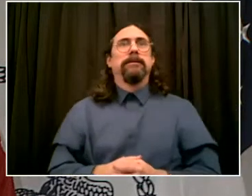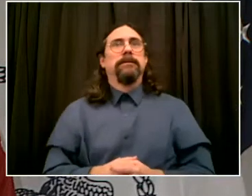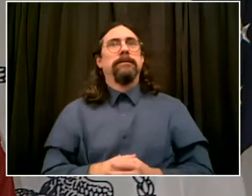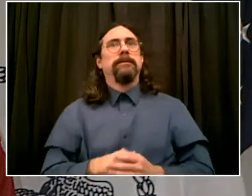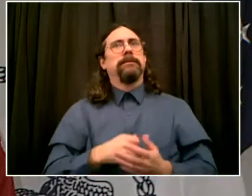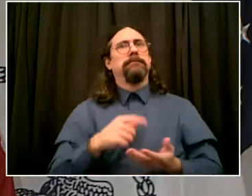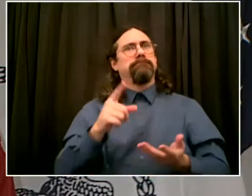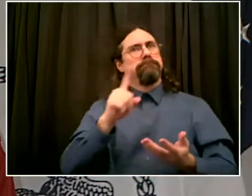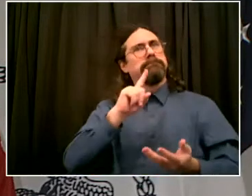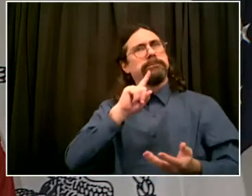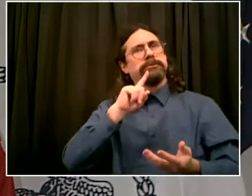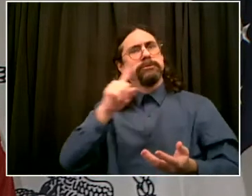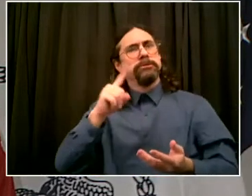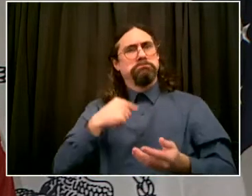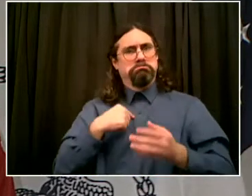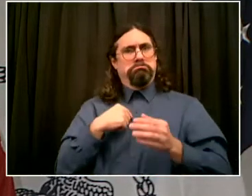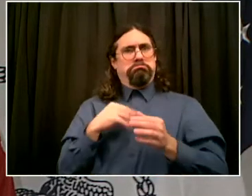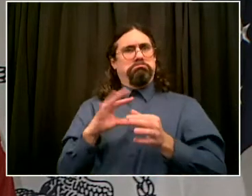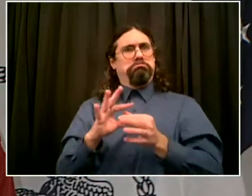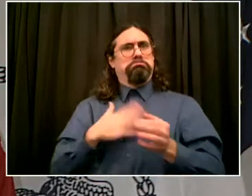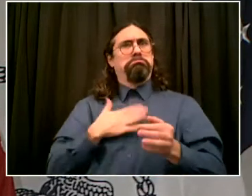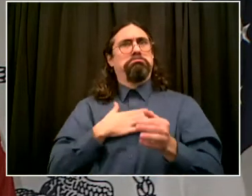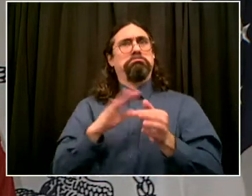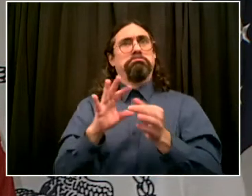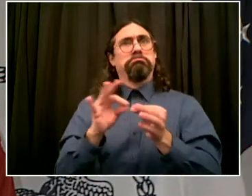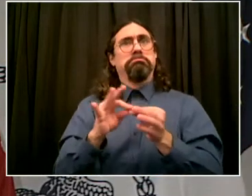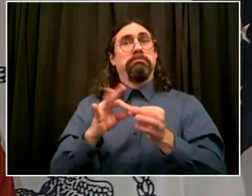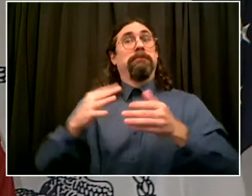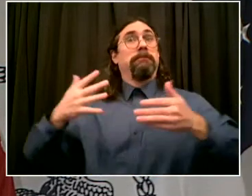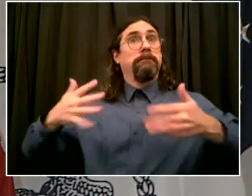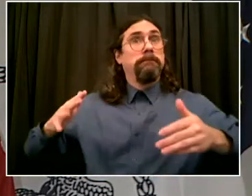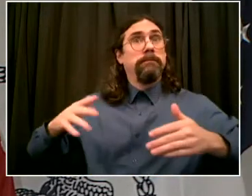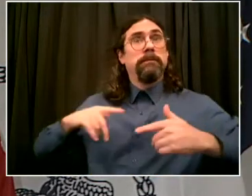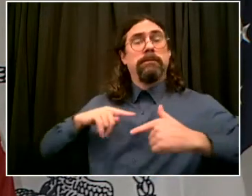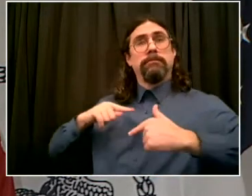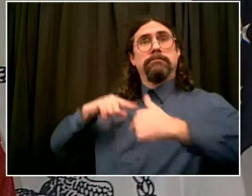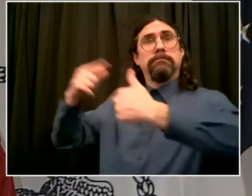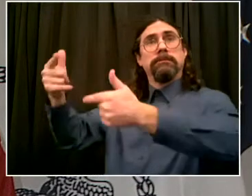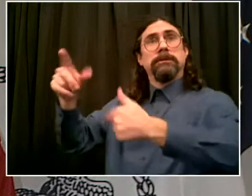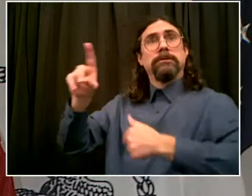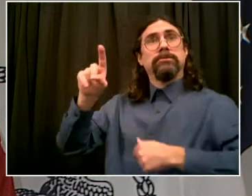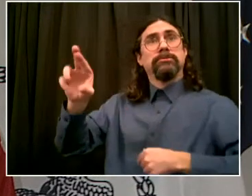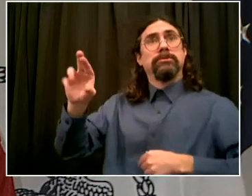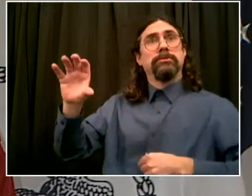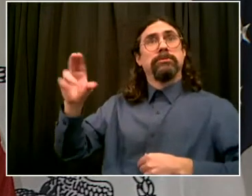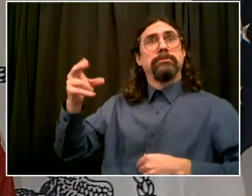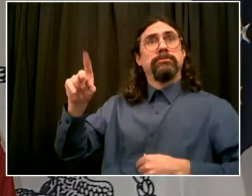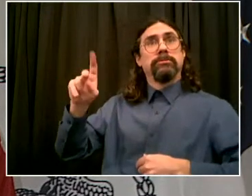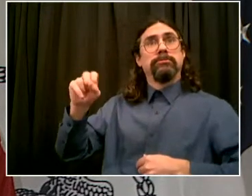TO RERENMID EVERYONE THINKS ABOUT THIS A